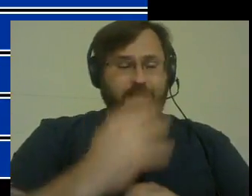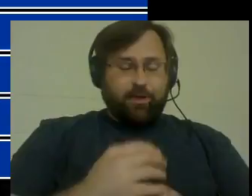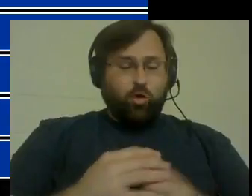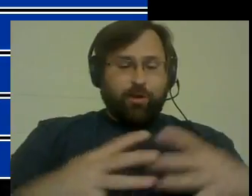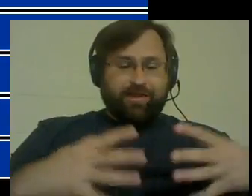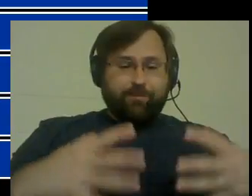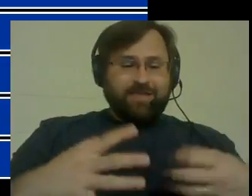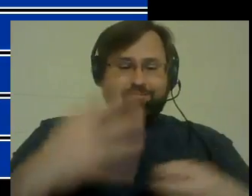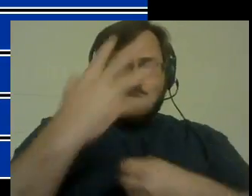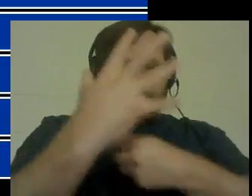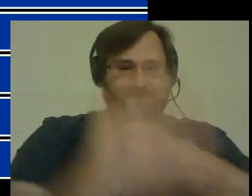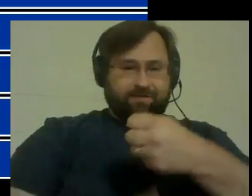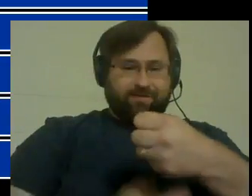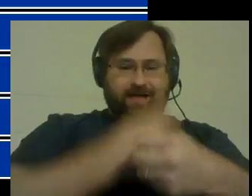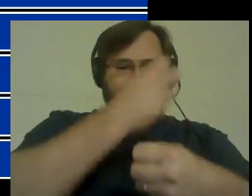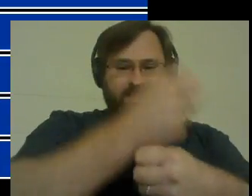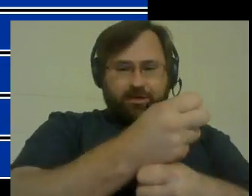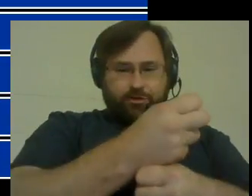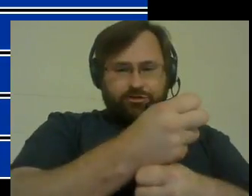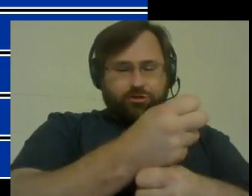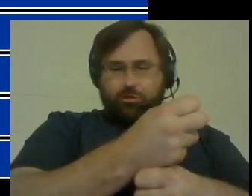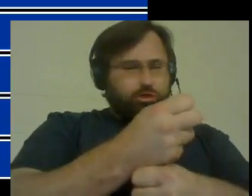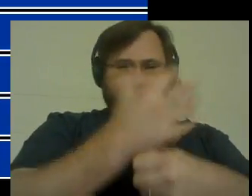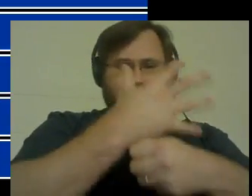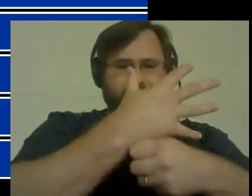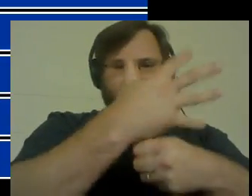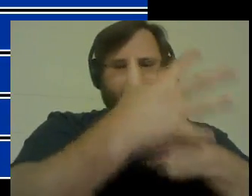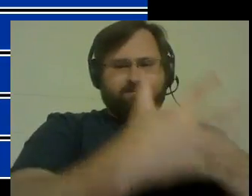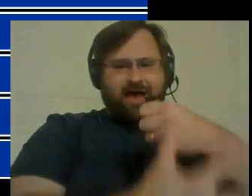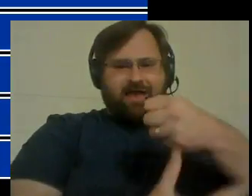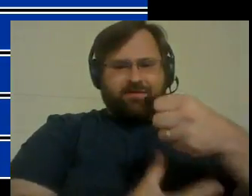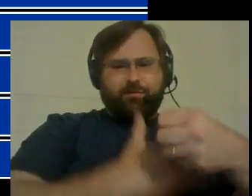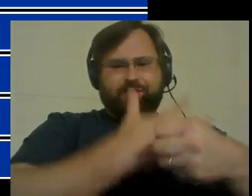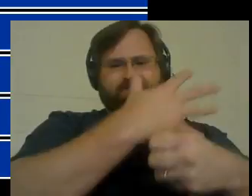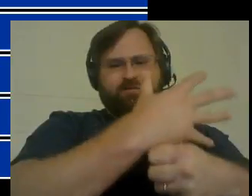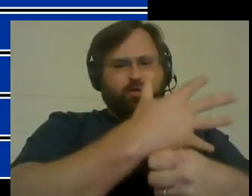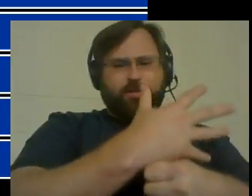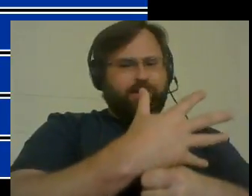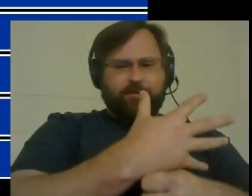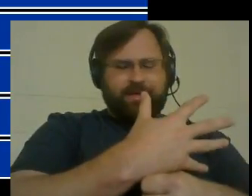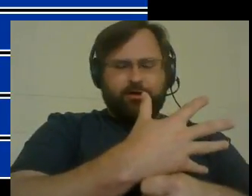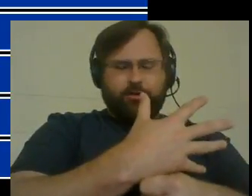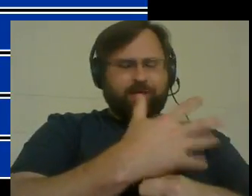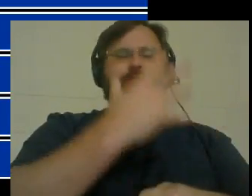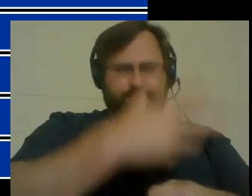not incorporate in the base for me within five years you would not sign the five and bring that five all the way around that would be incorrect to do